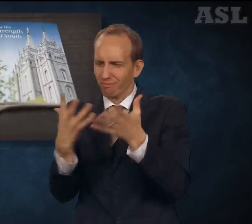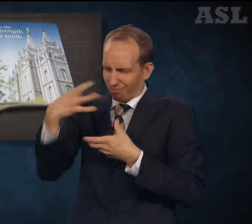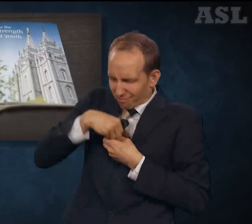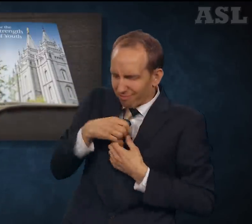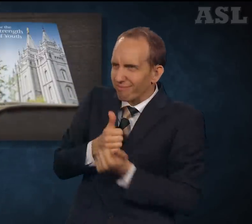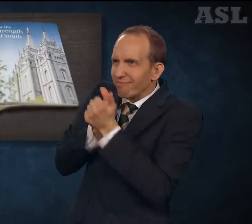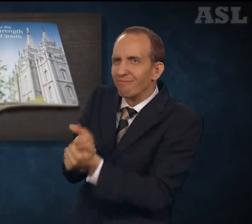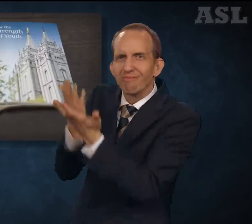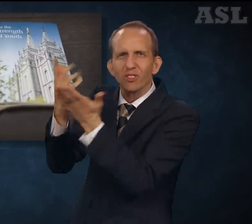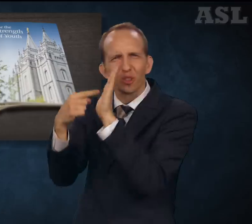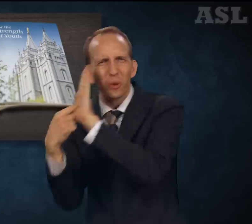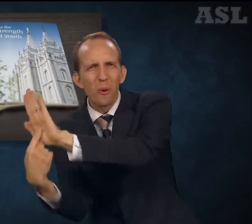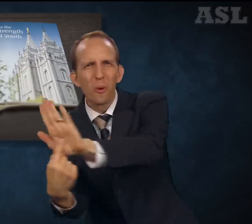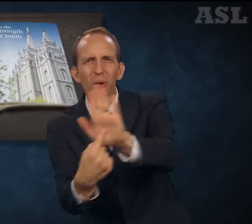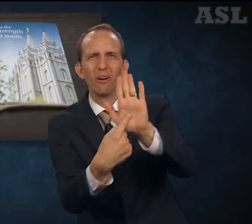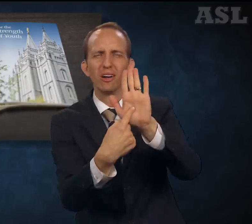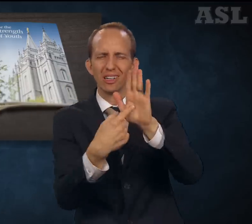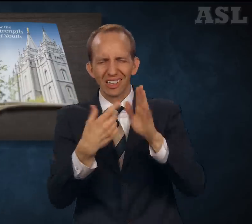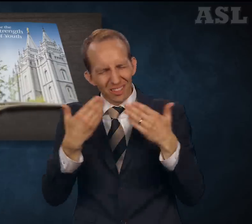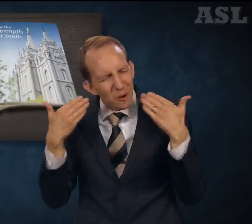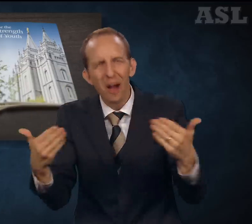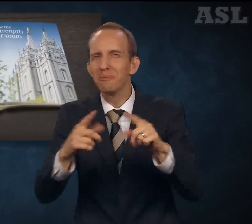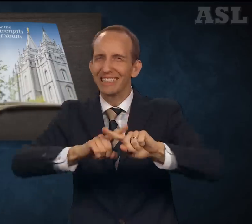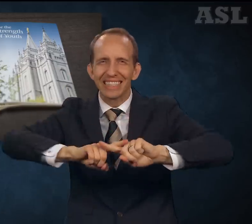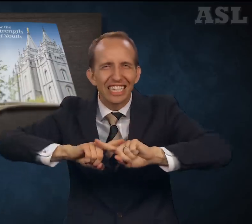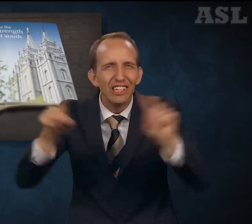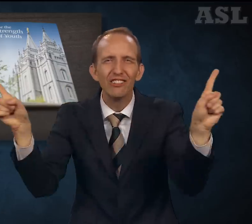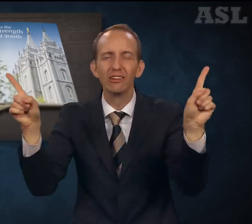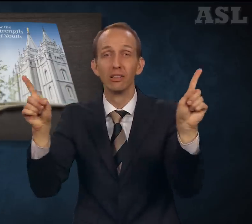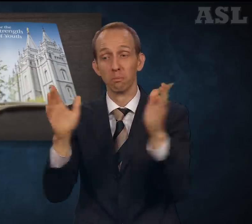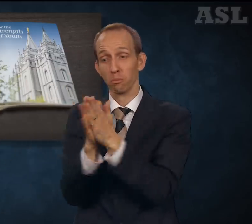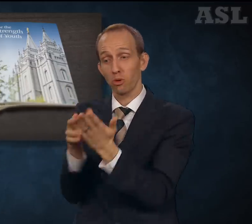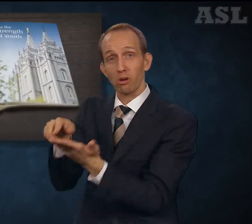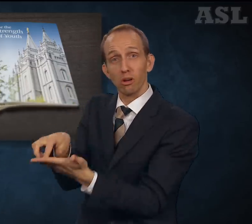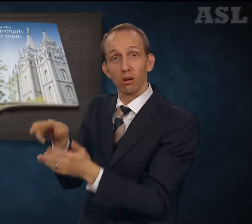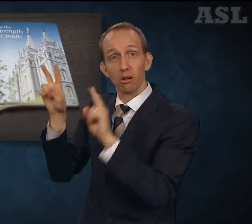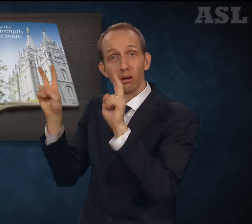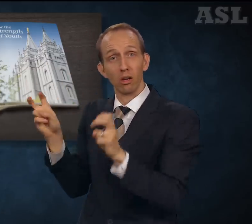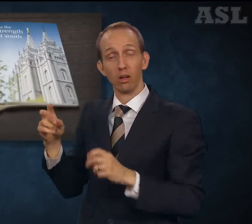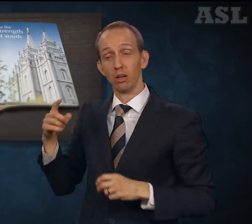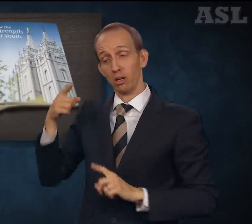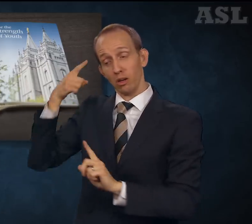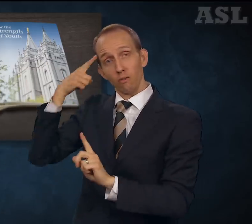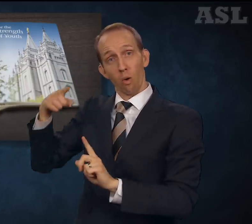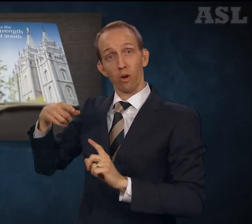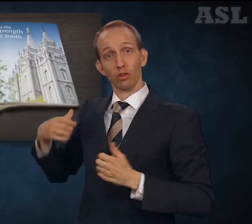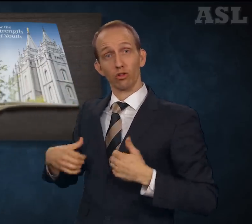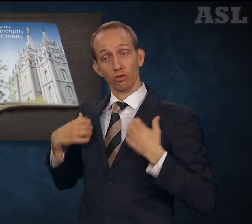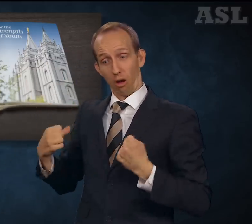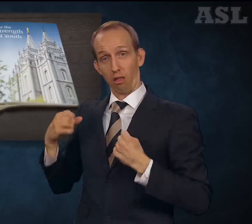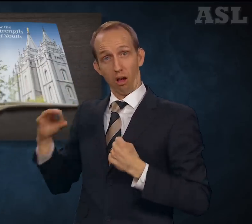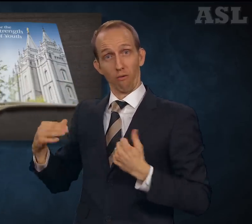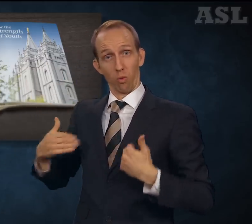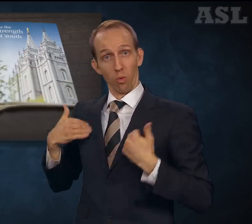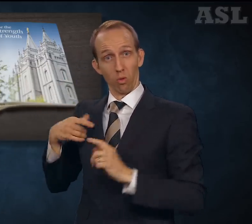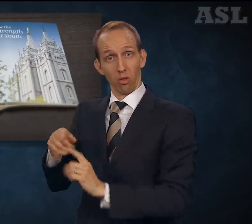THE BOOKLET ENTITLED FOR THE STRENGTH OF YOUTH SHOULD BE